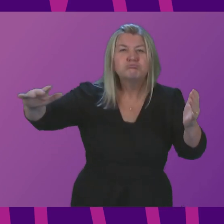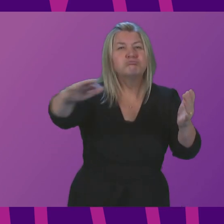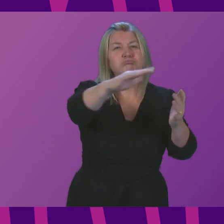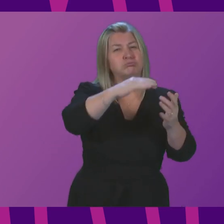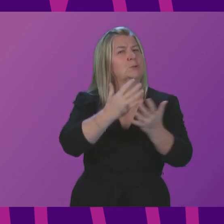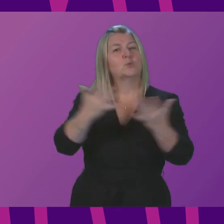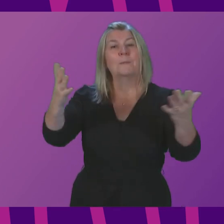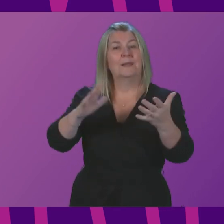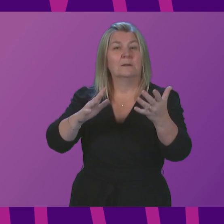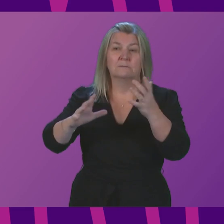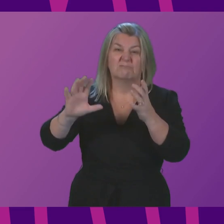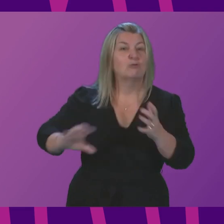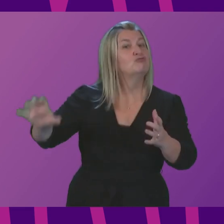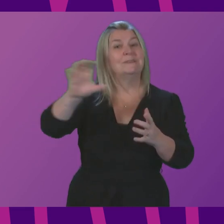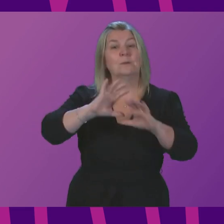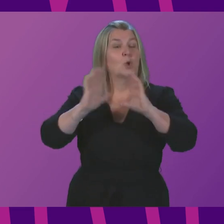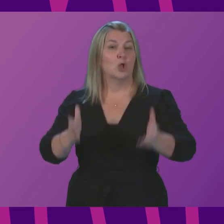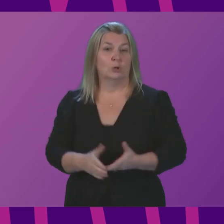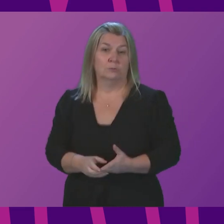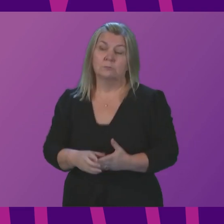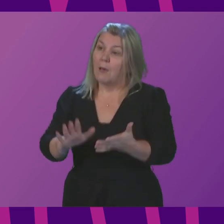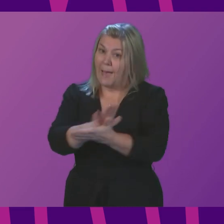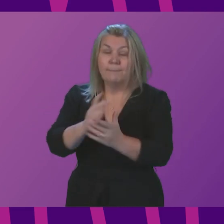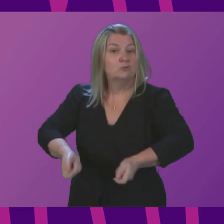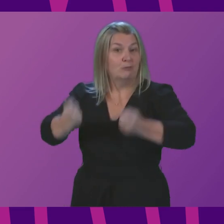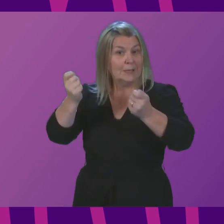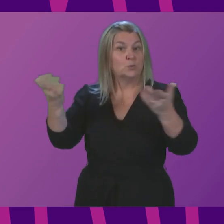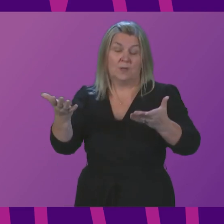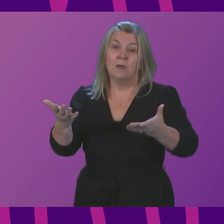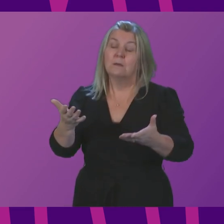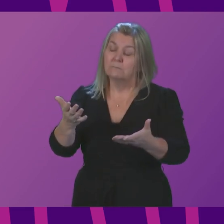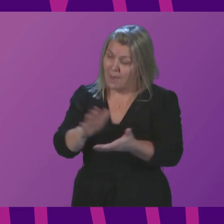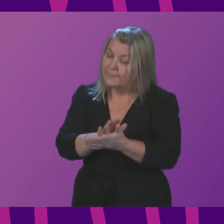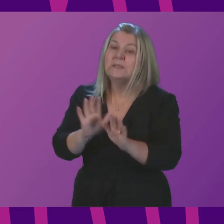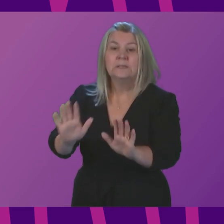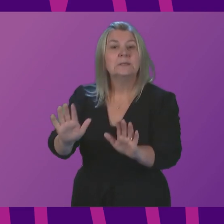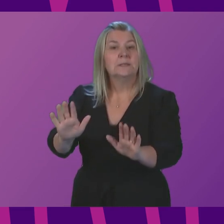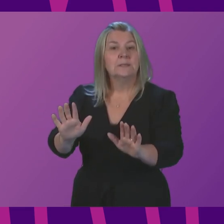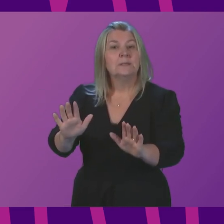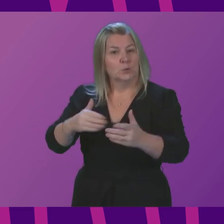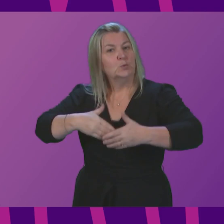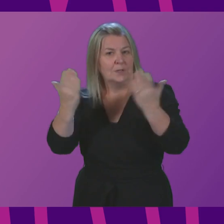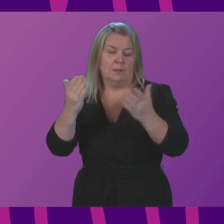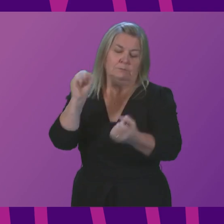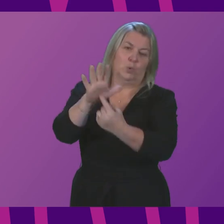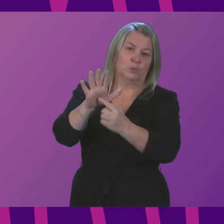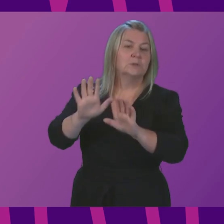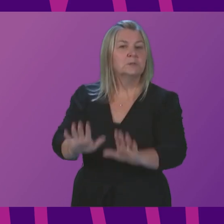I am glad that the issue has been raised, given what today represents. I accept my responsibility